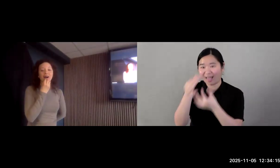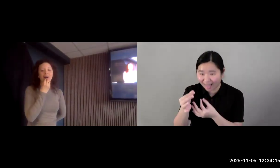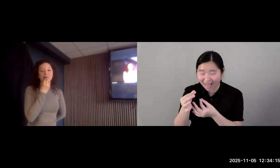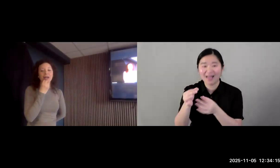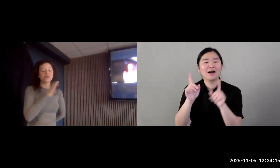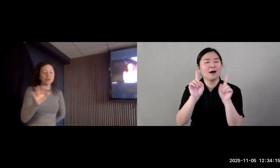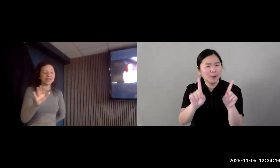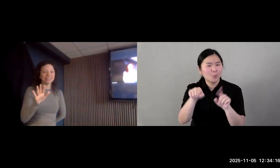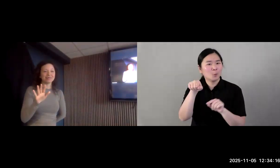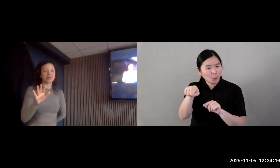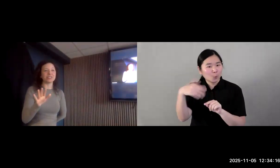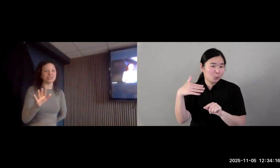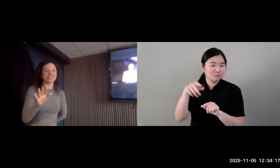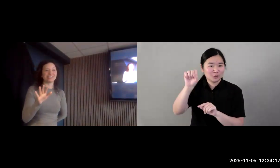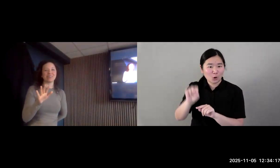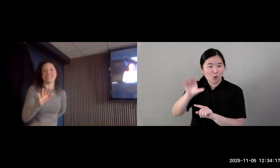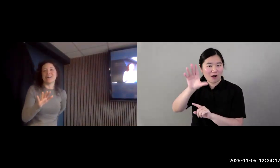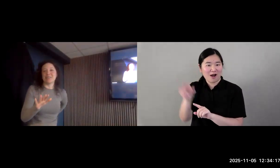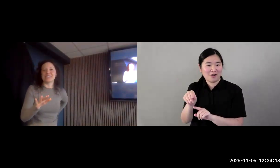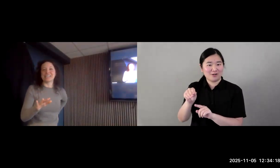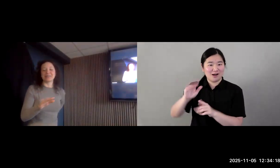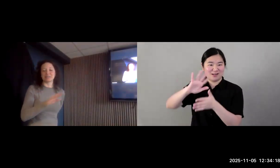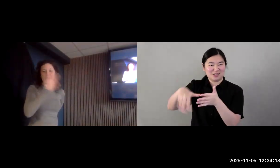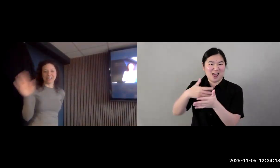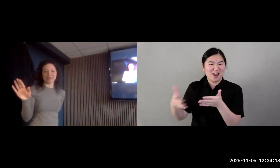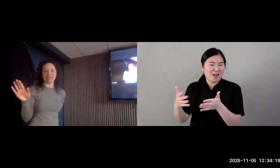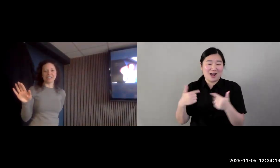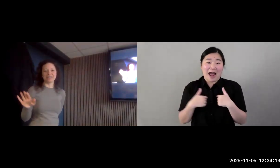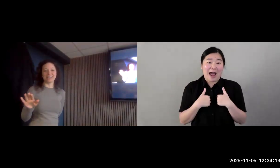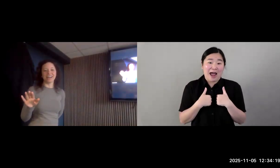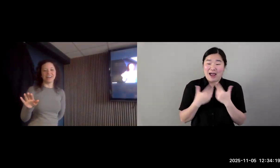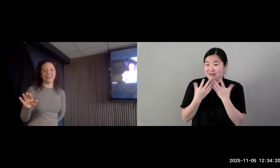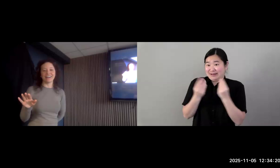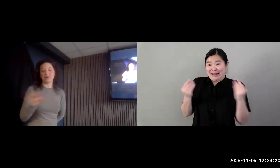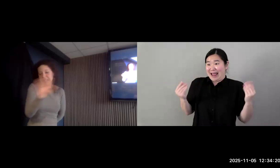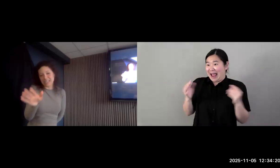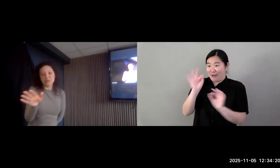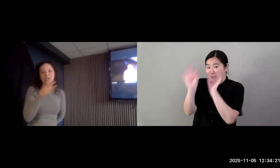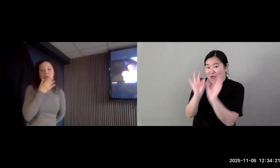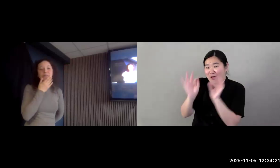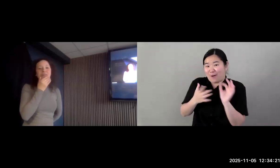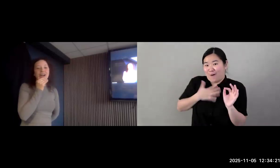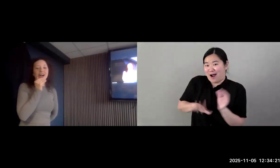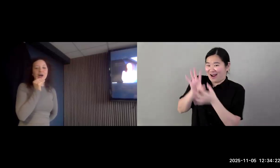I have so many questions on South African Sign Language, but I think I'm gonna leave it I can email you.